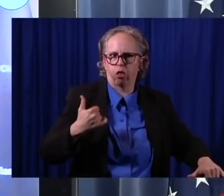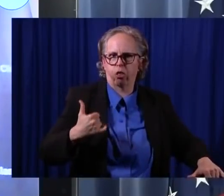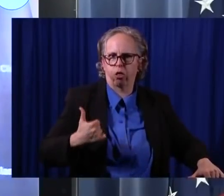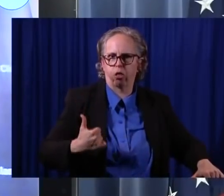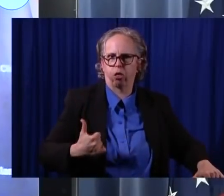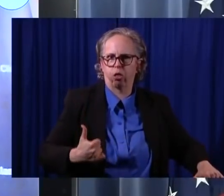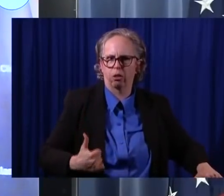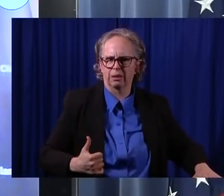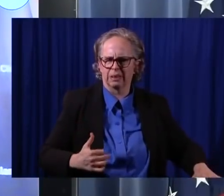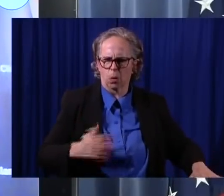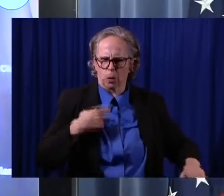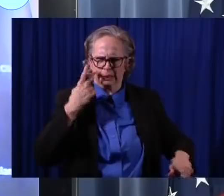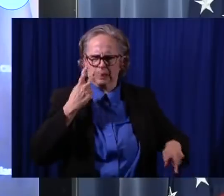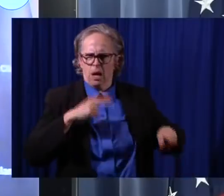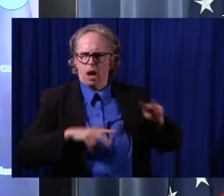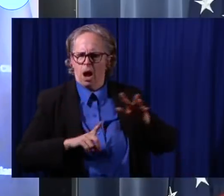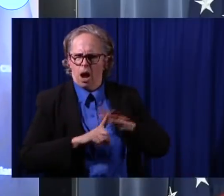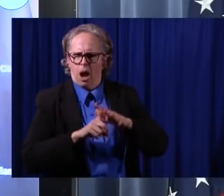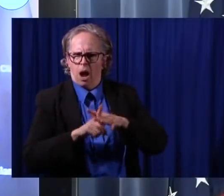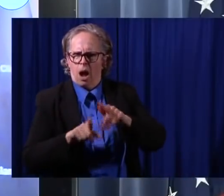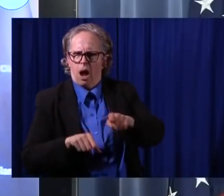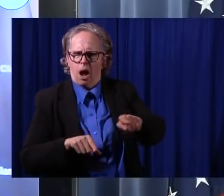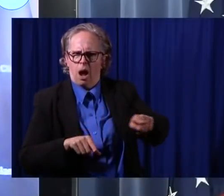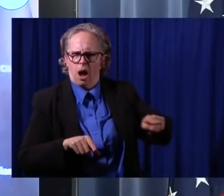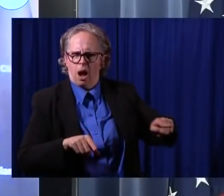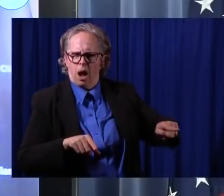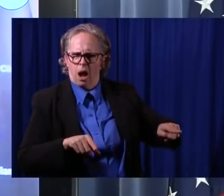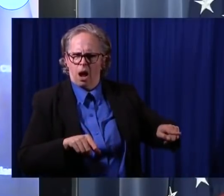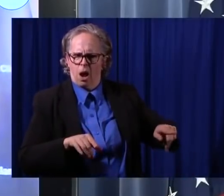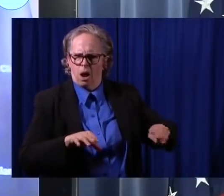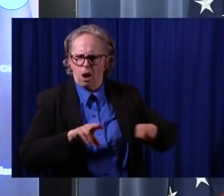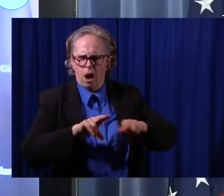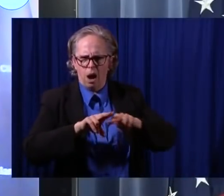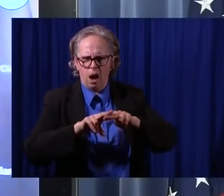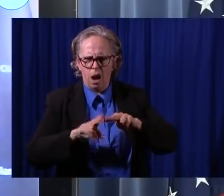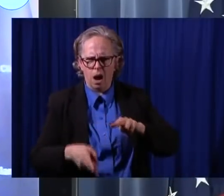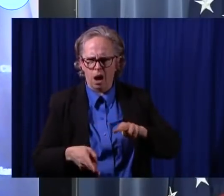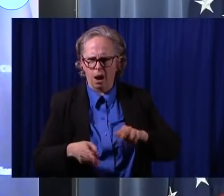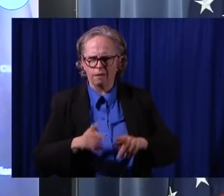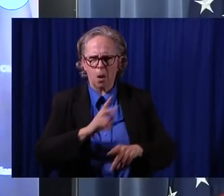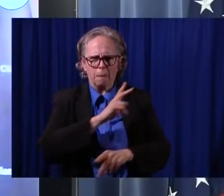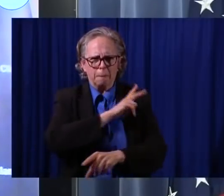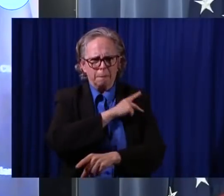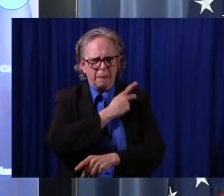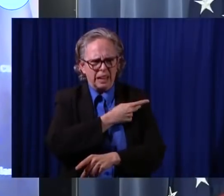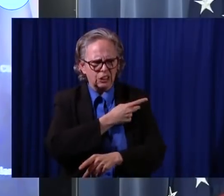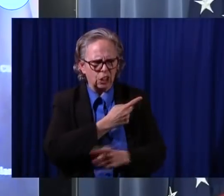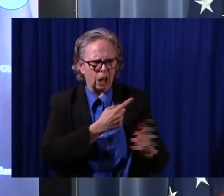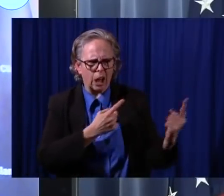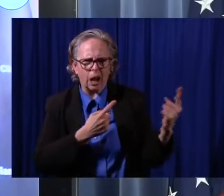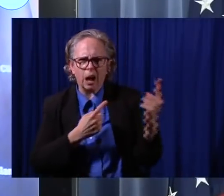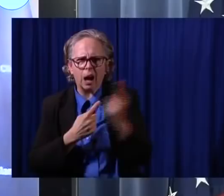SOCIALLY DISTANCE AND PEOPLE HAVE DEVELOPED FEAR FROM COMING TO THE HOSPITAL, EVEN FOR THE